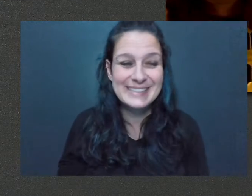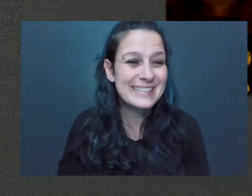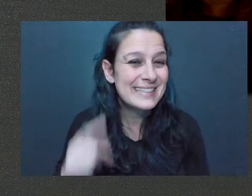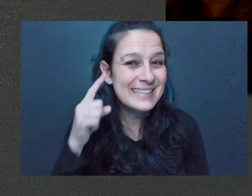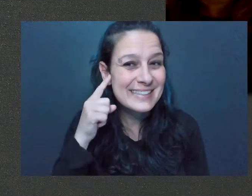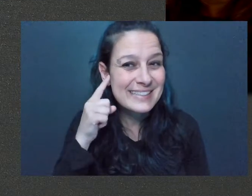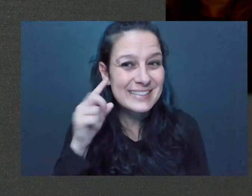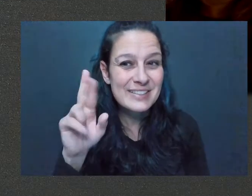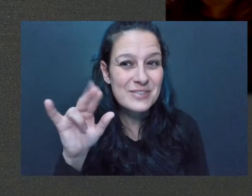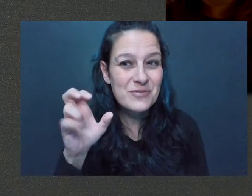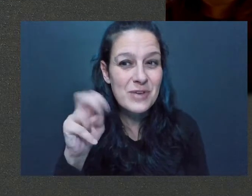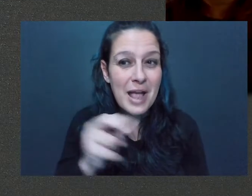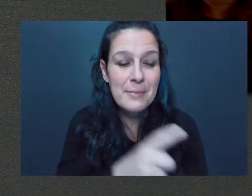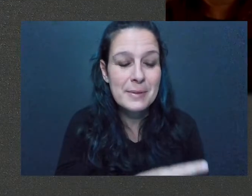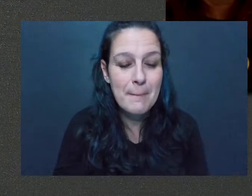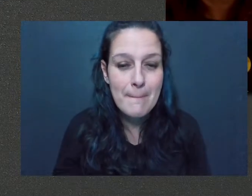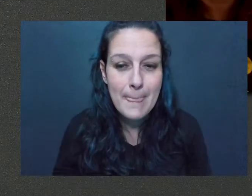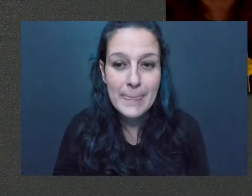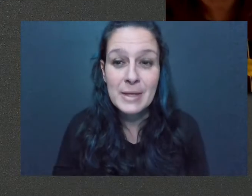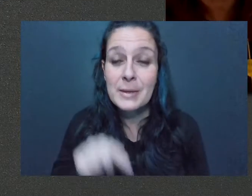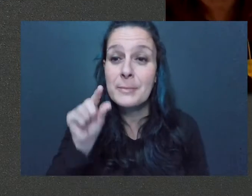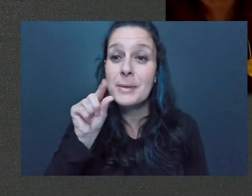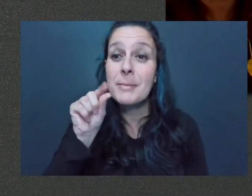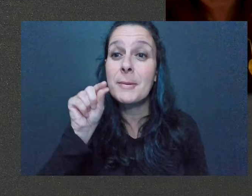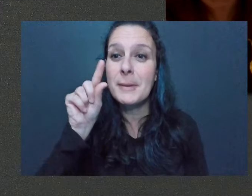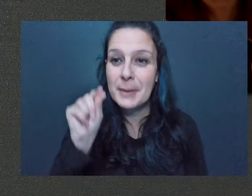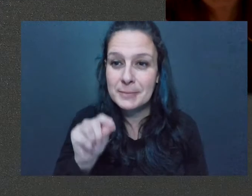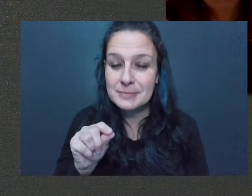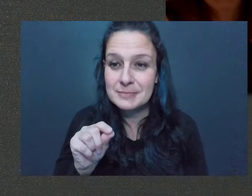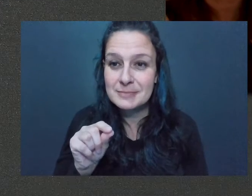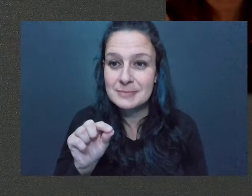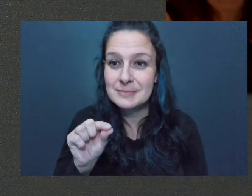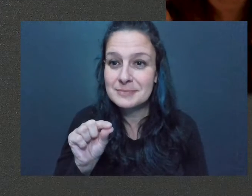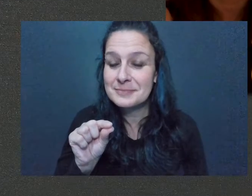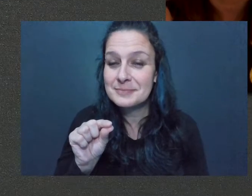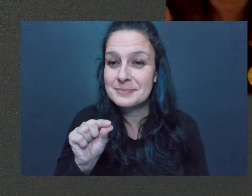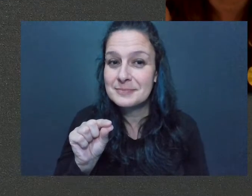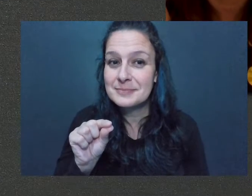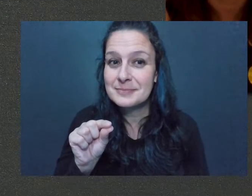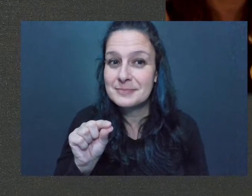Here's the robin. [robin chirping]